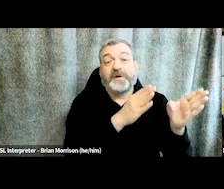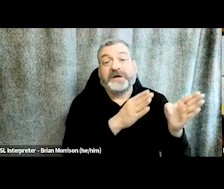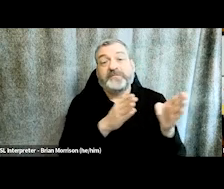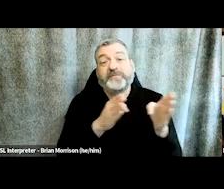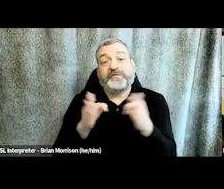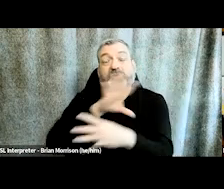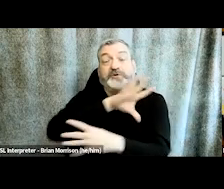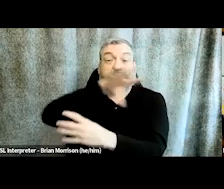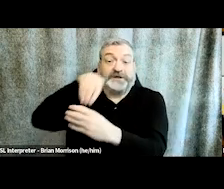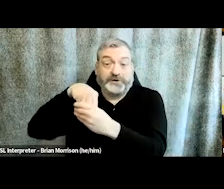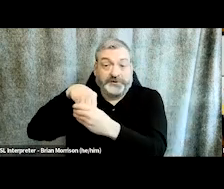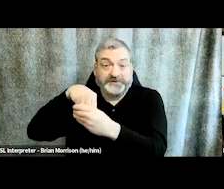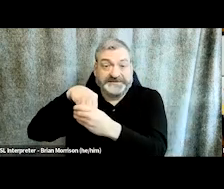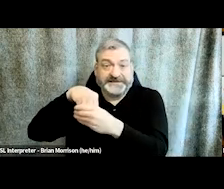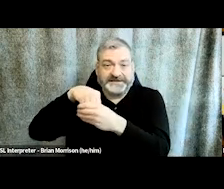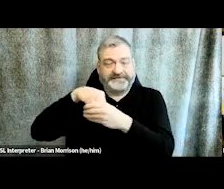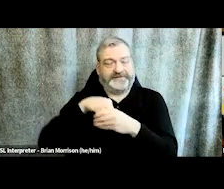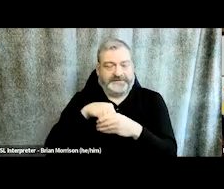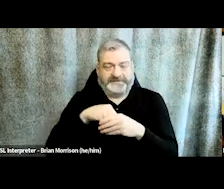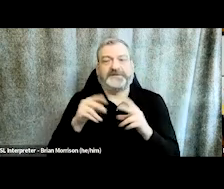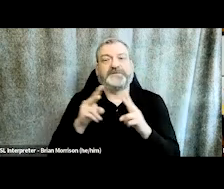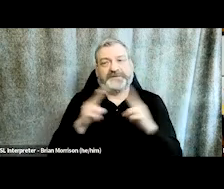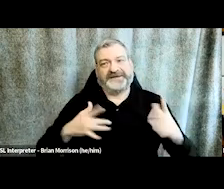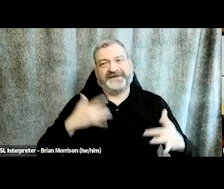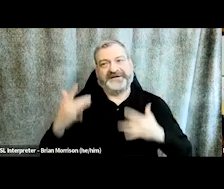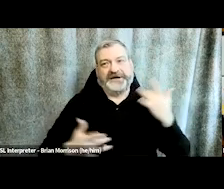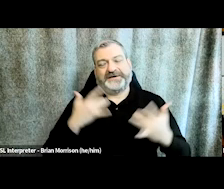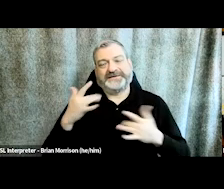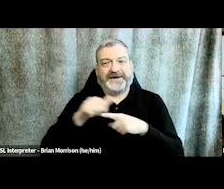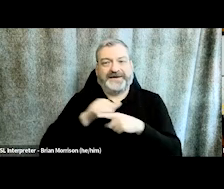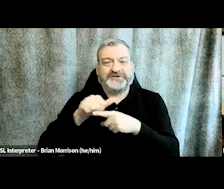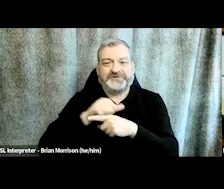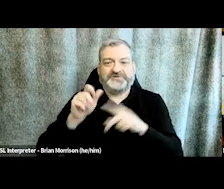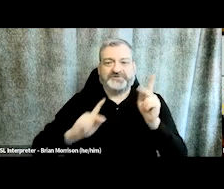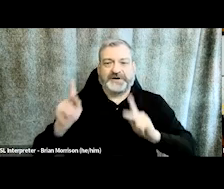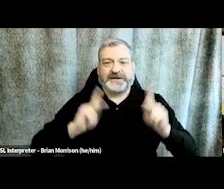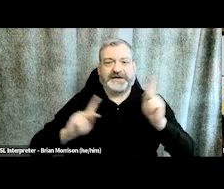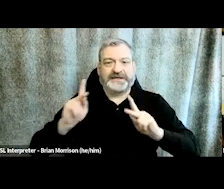we get very excited about training folks and building in house champions.